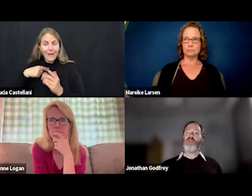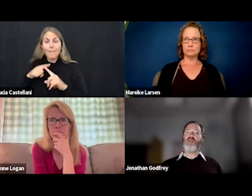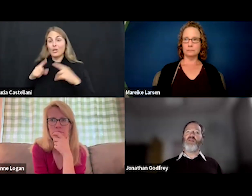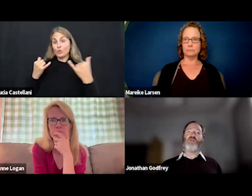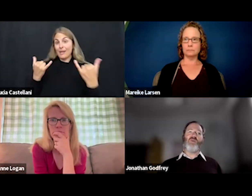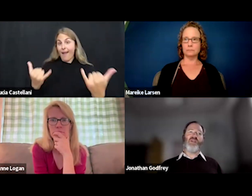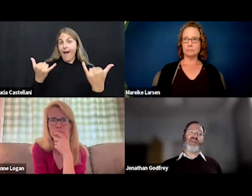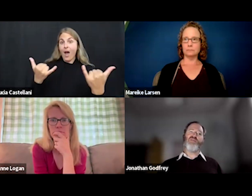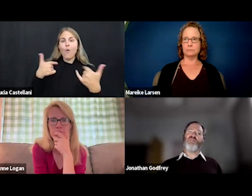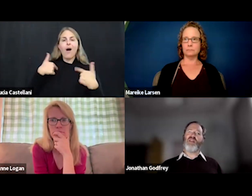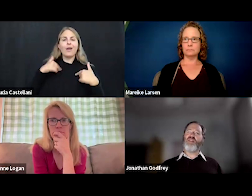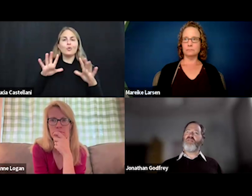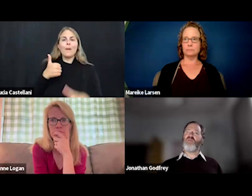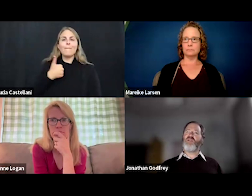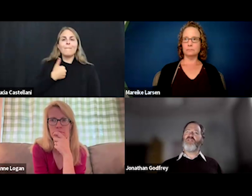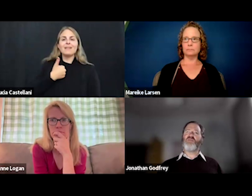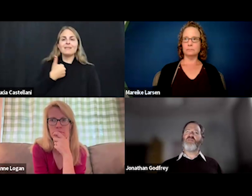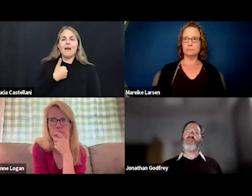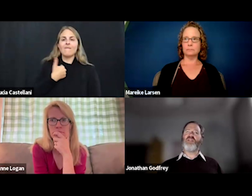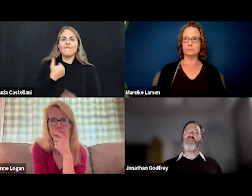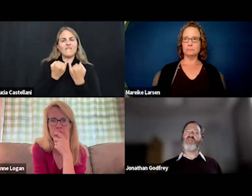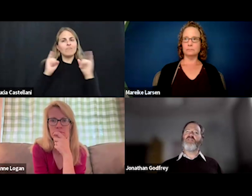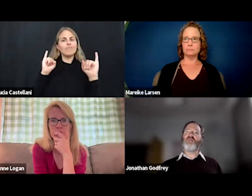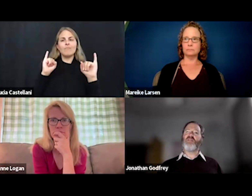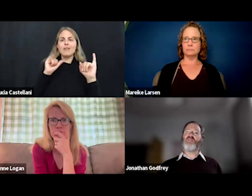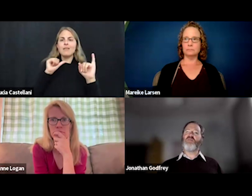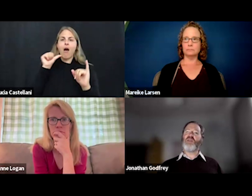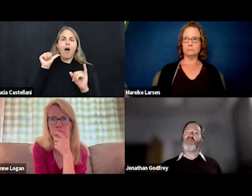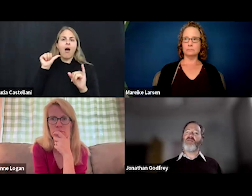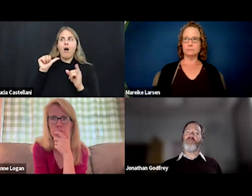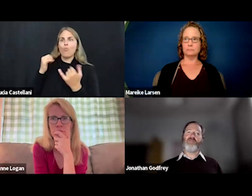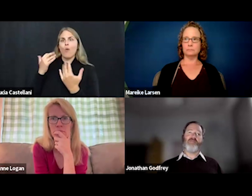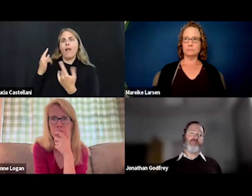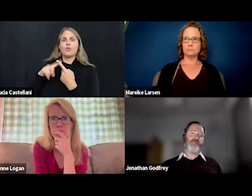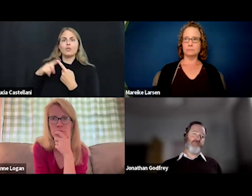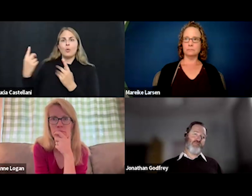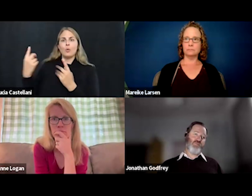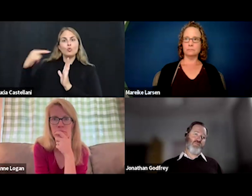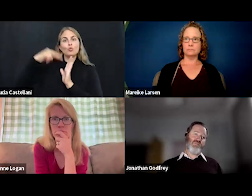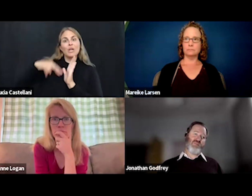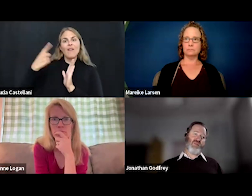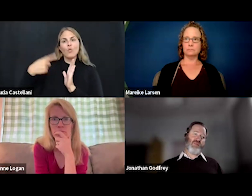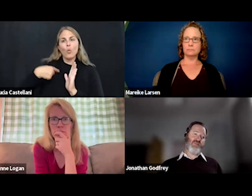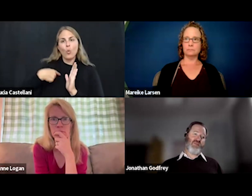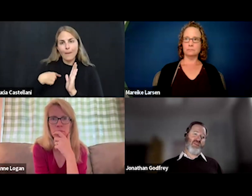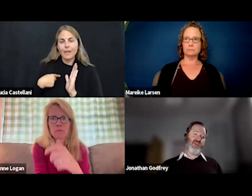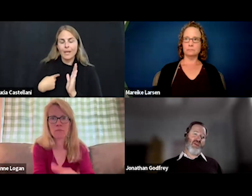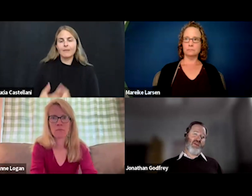Not when I can find someone to read something to me.